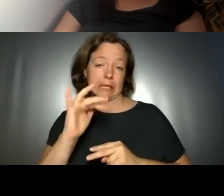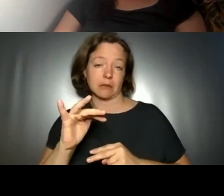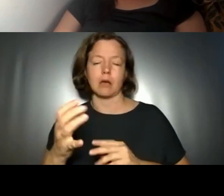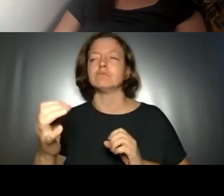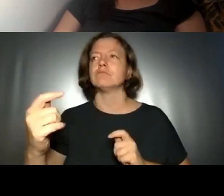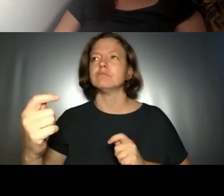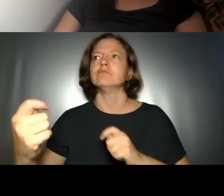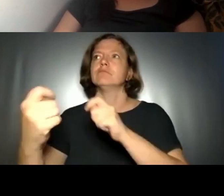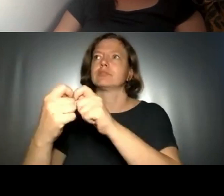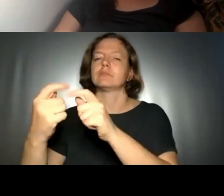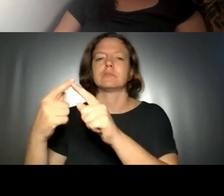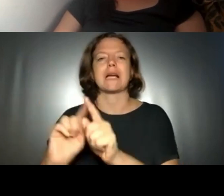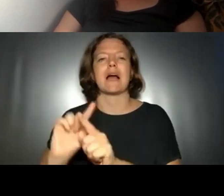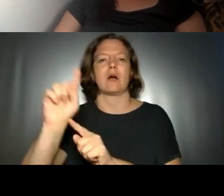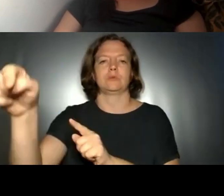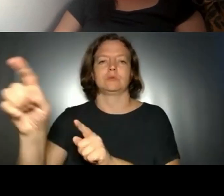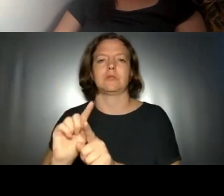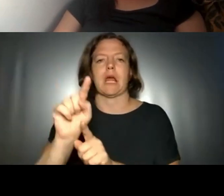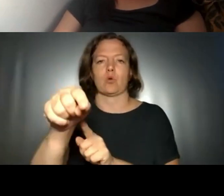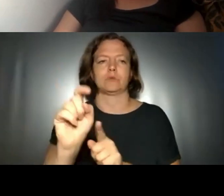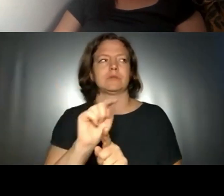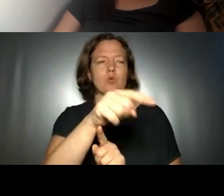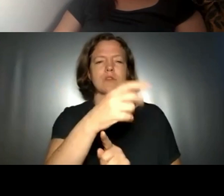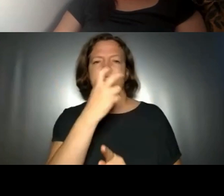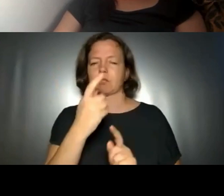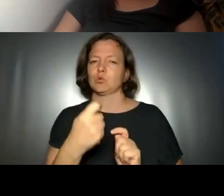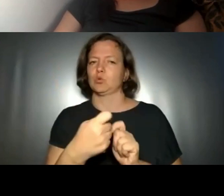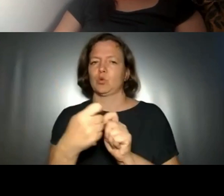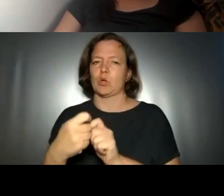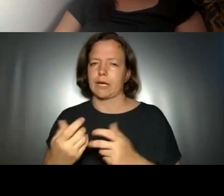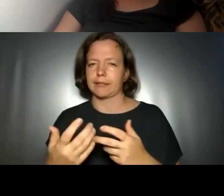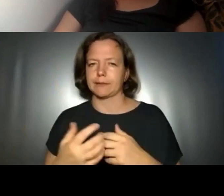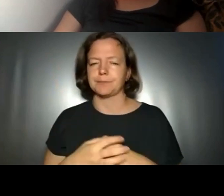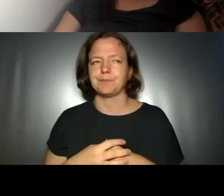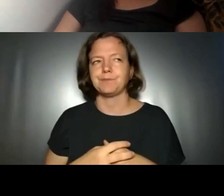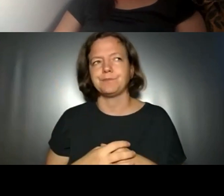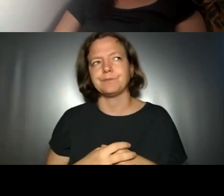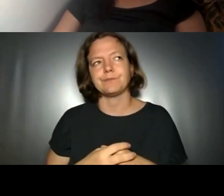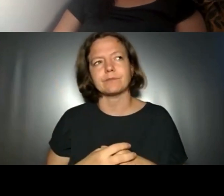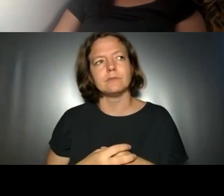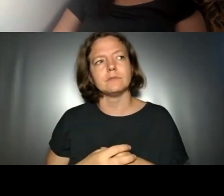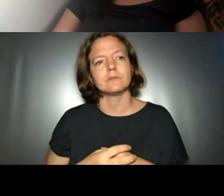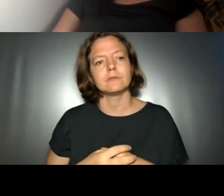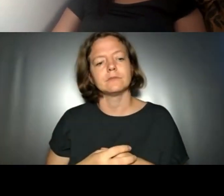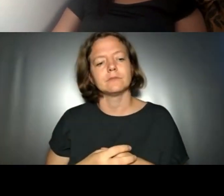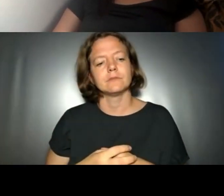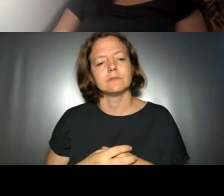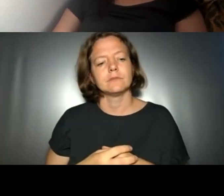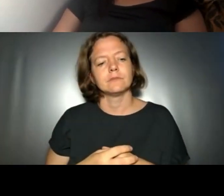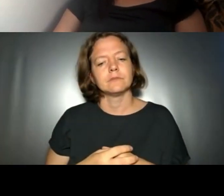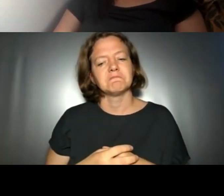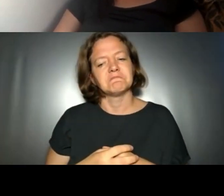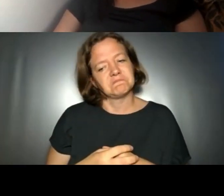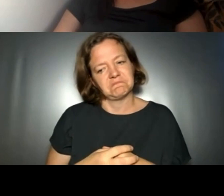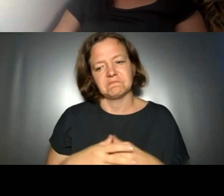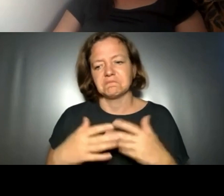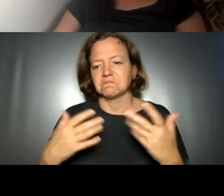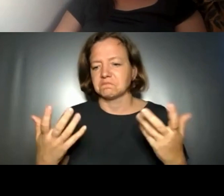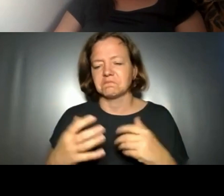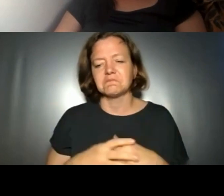with the different inputs that we get over the course of these shows." and to keep that in mind.